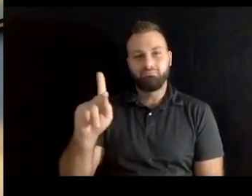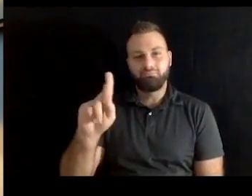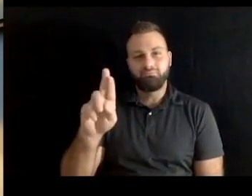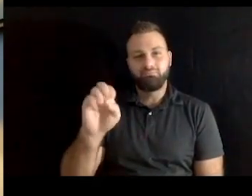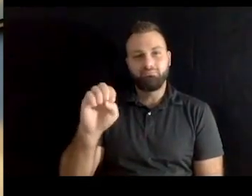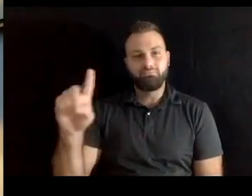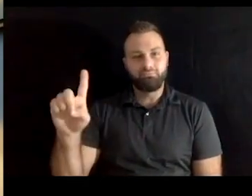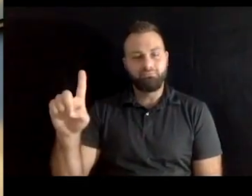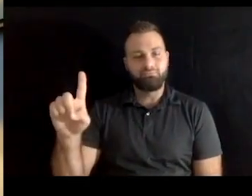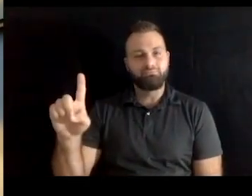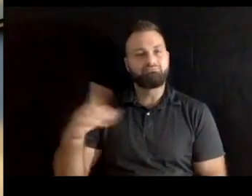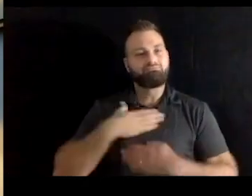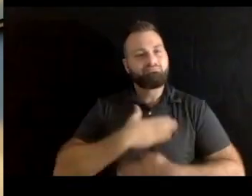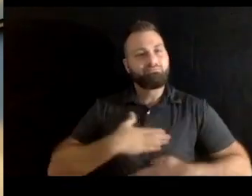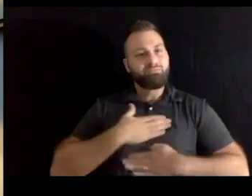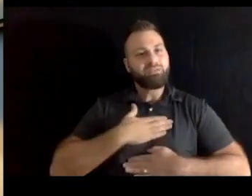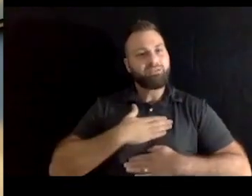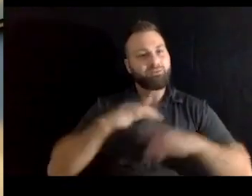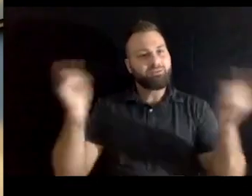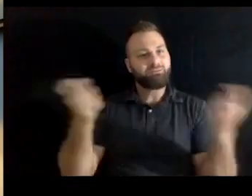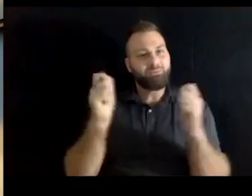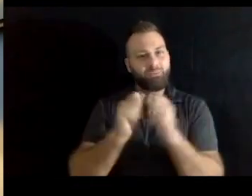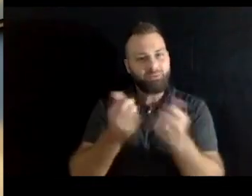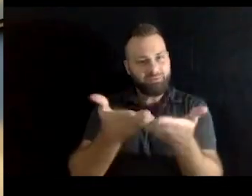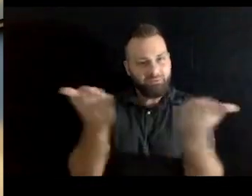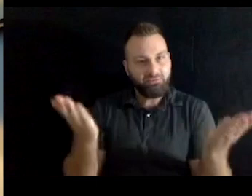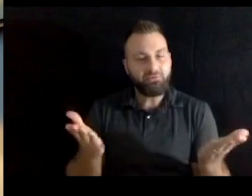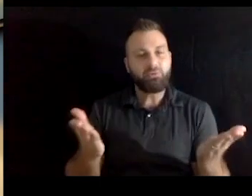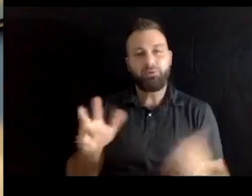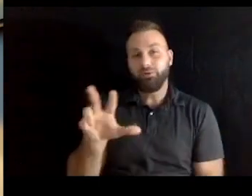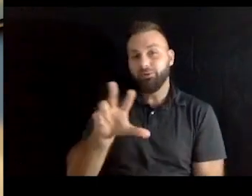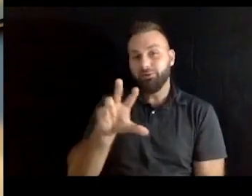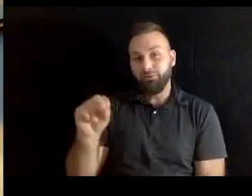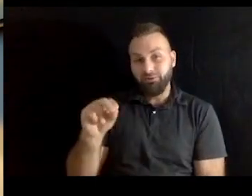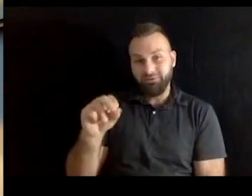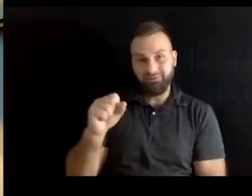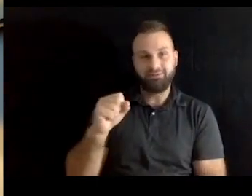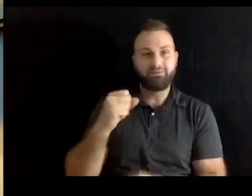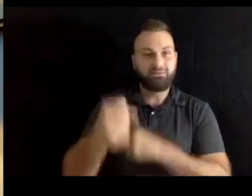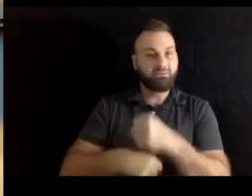you in commemorating the 30th anniversary of the Americans with Disabilities Act.